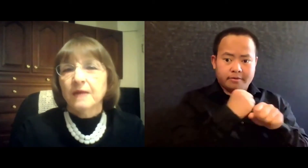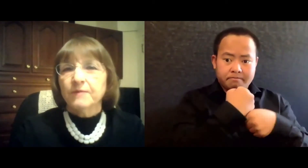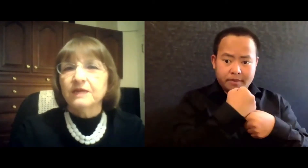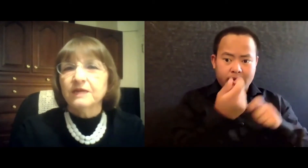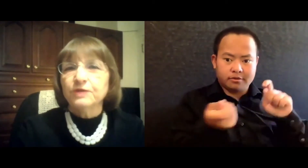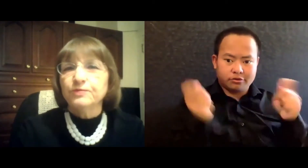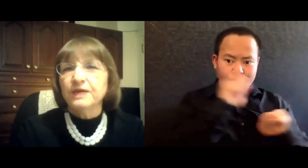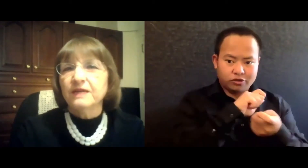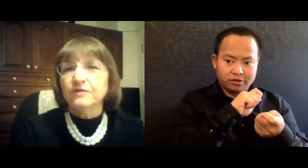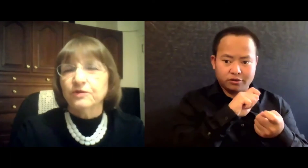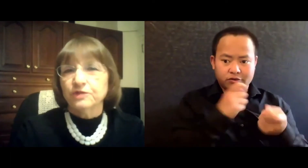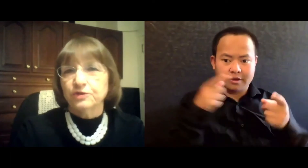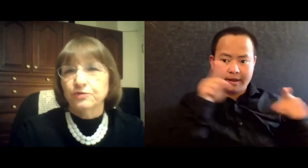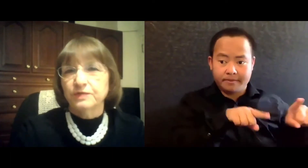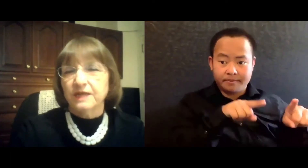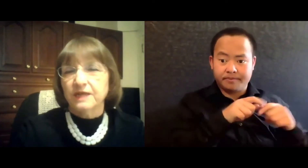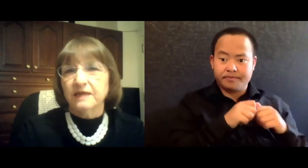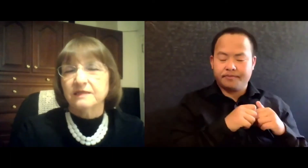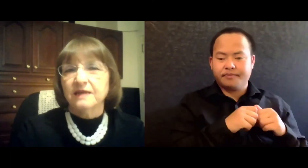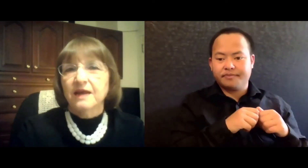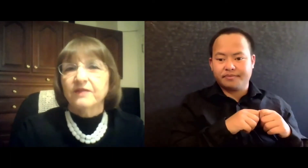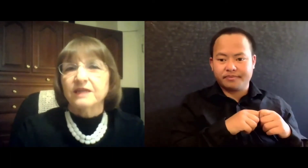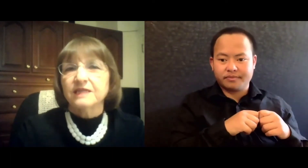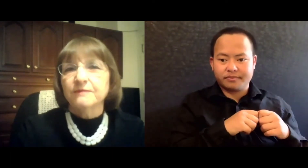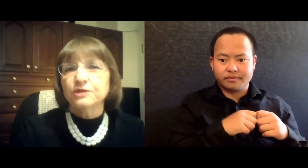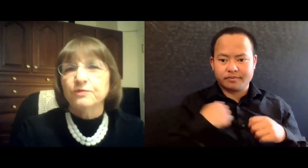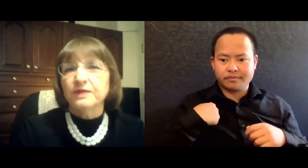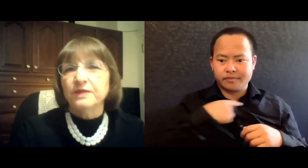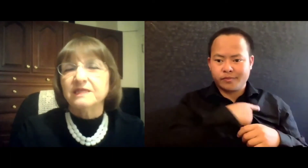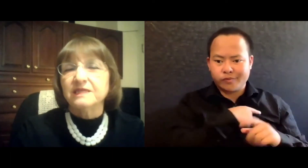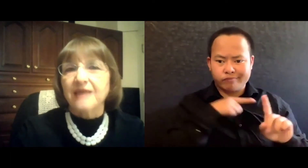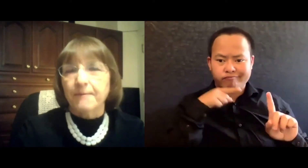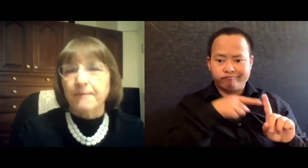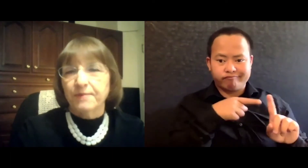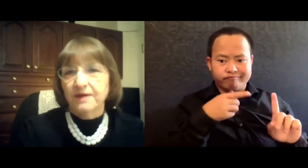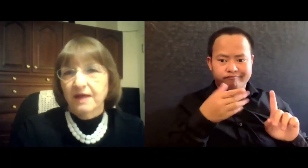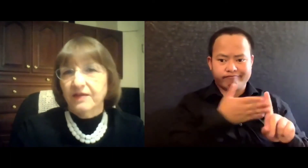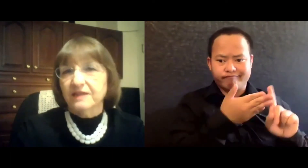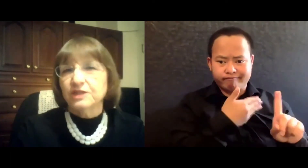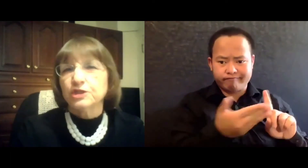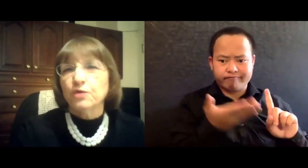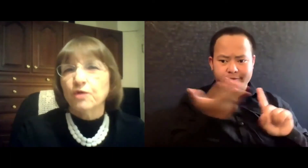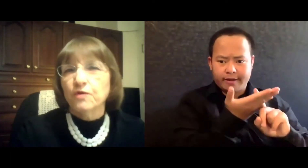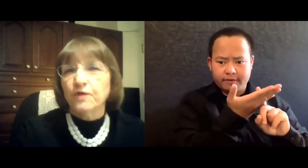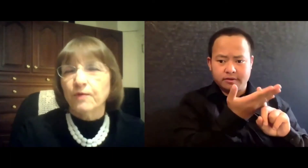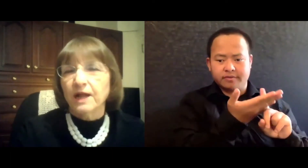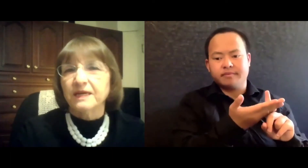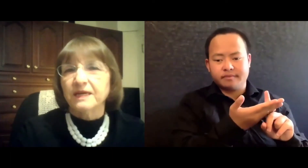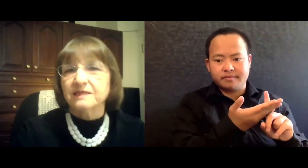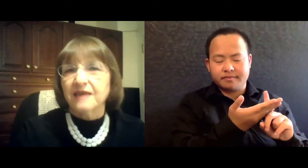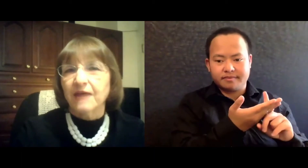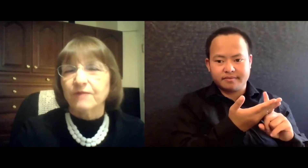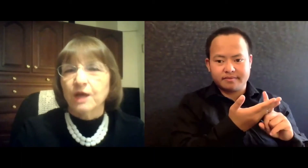But in between those two sides there seems to be this gap that is so overwhelming and scary,